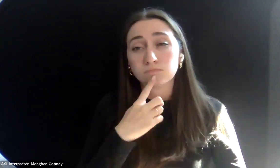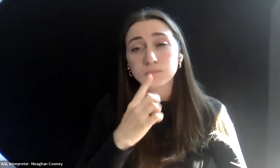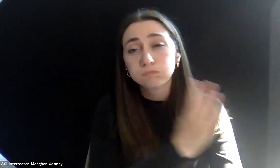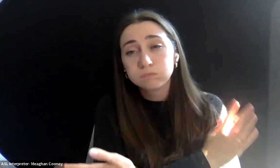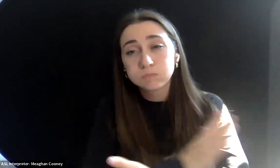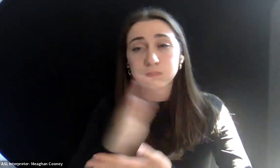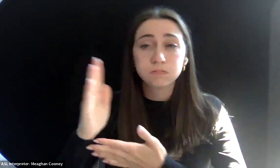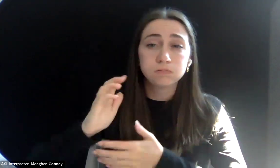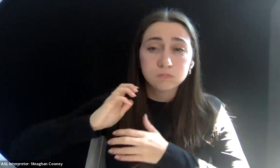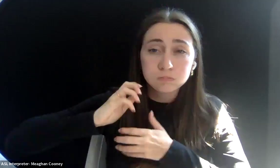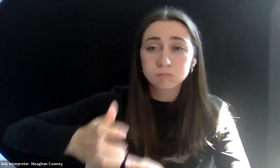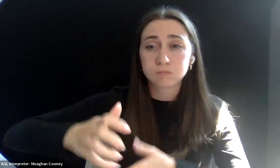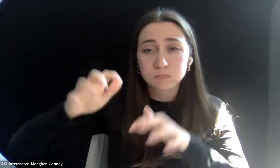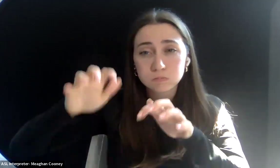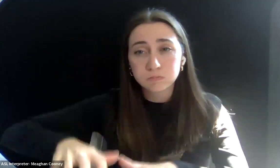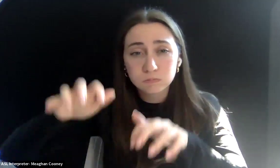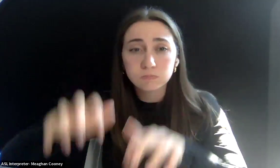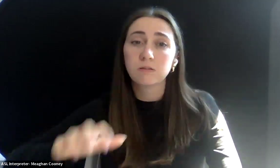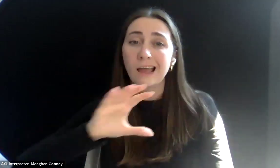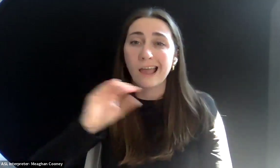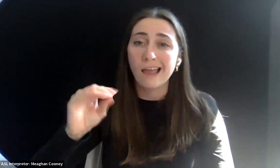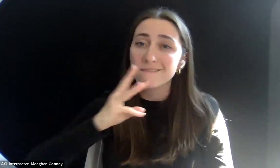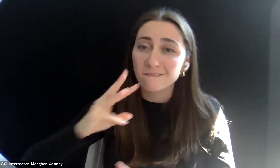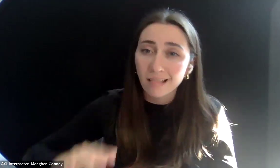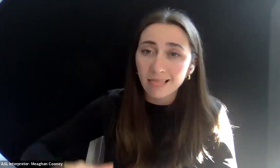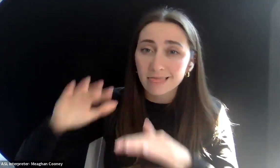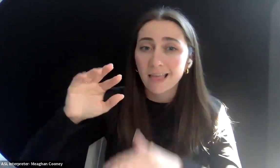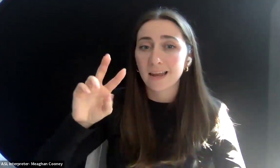the tool does not currently provide the same level of